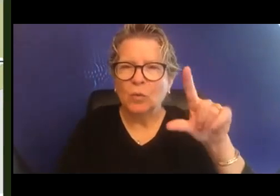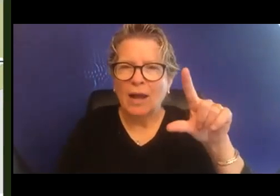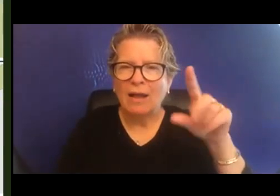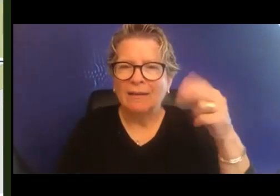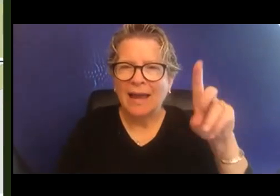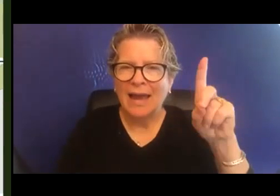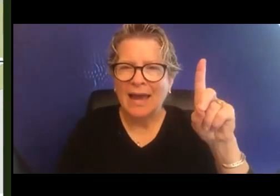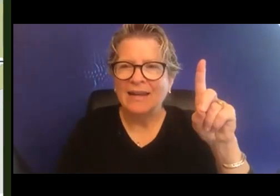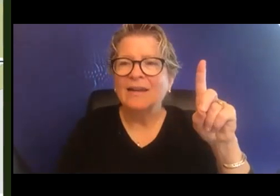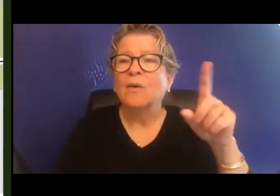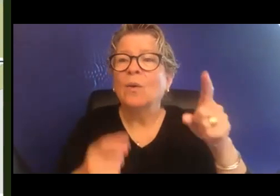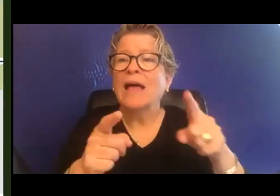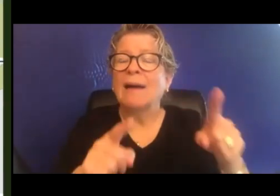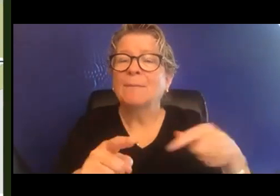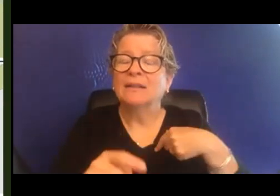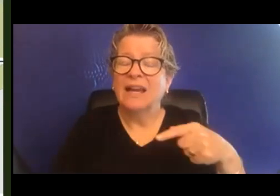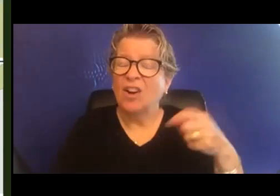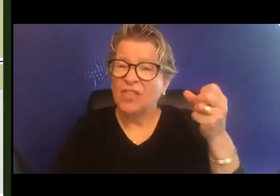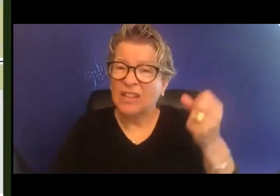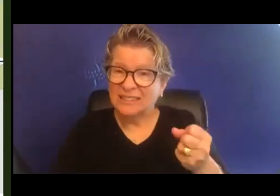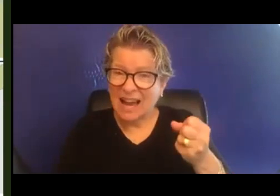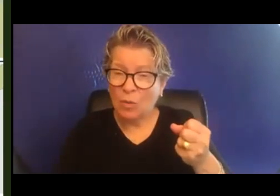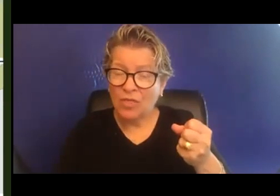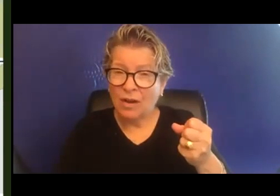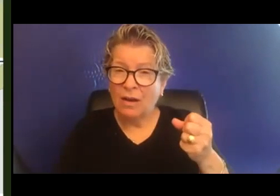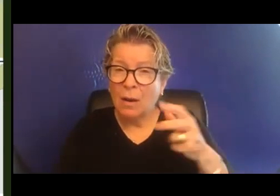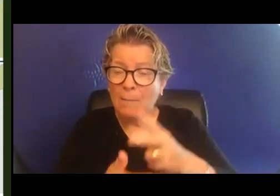parking lot on the south side of forest drive just Southeast of